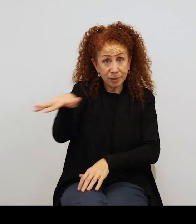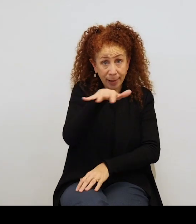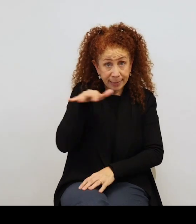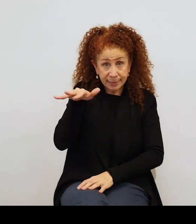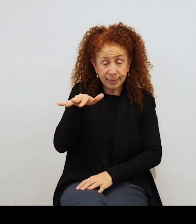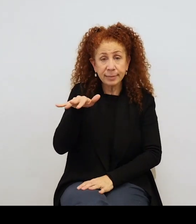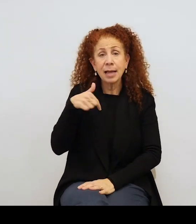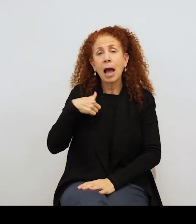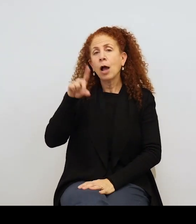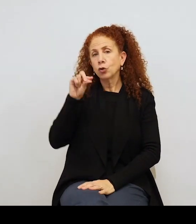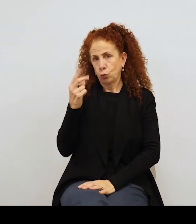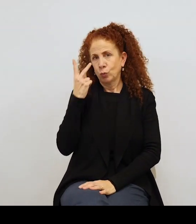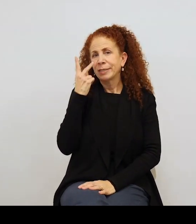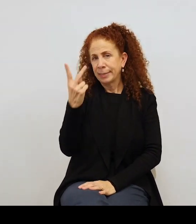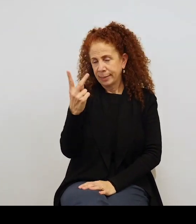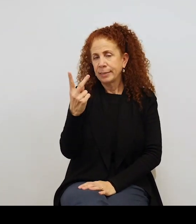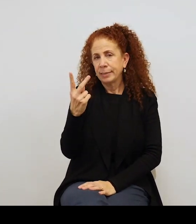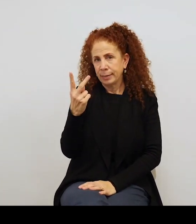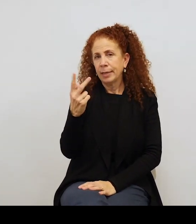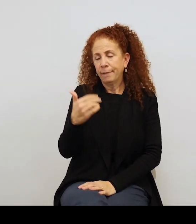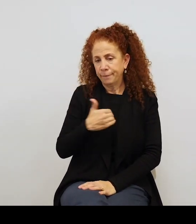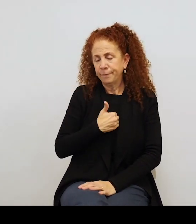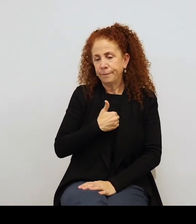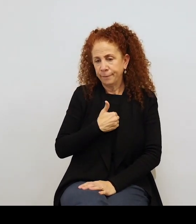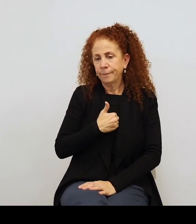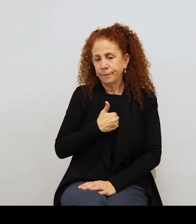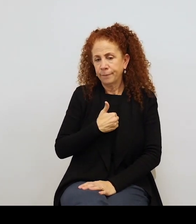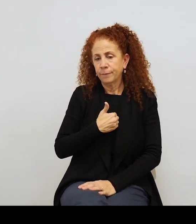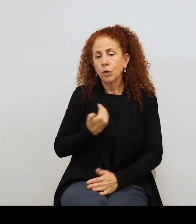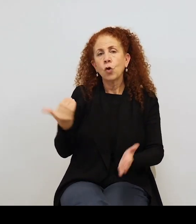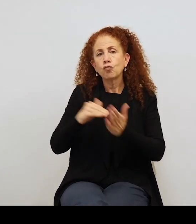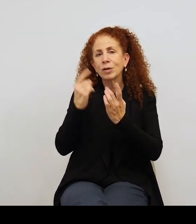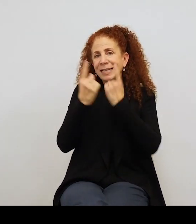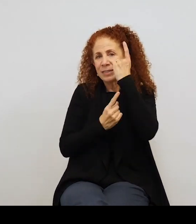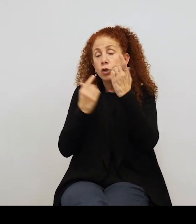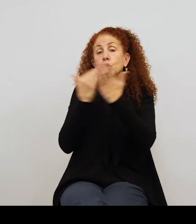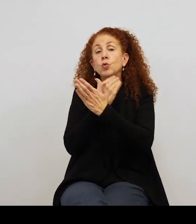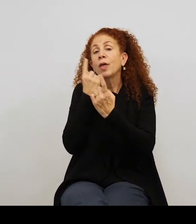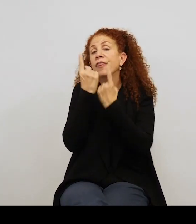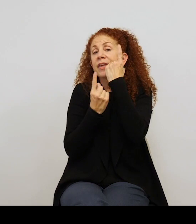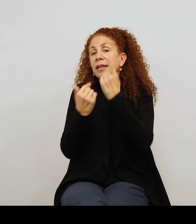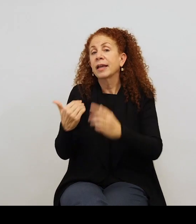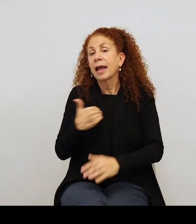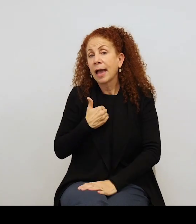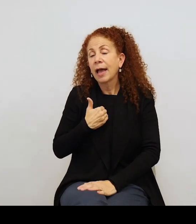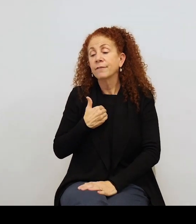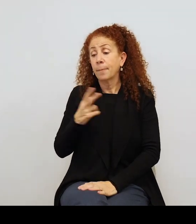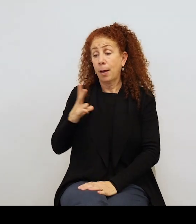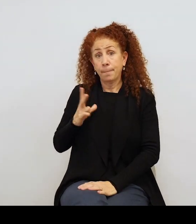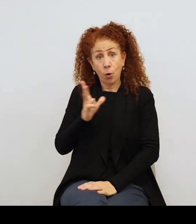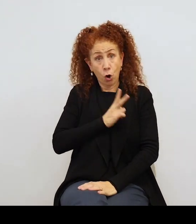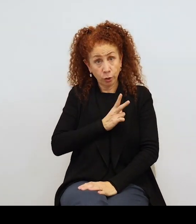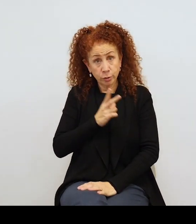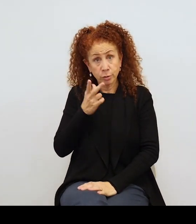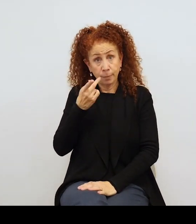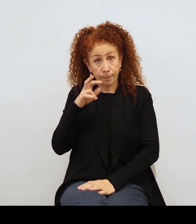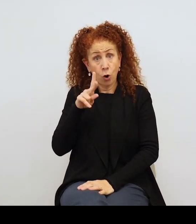I do see that there is a reconsideration or new thinking about parks. And maybe that is a little bit distinct